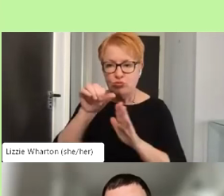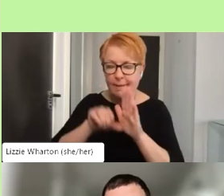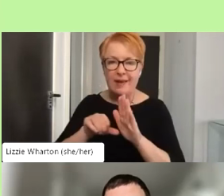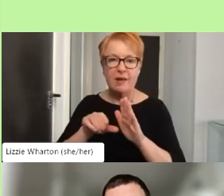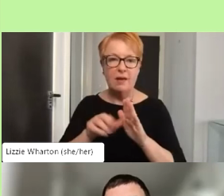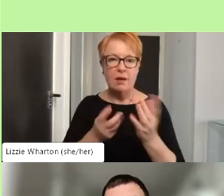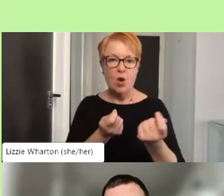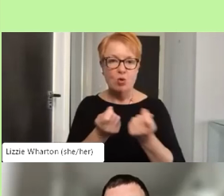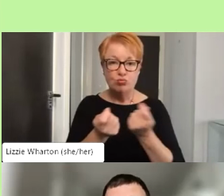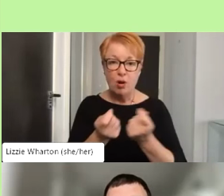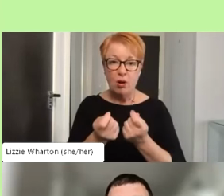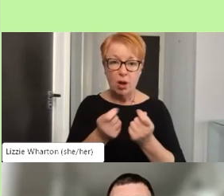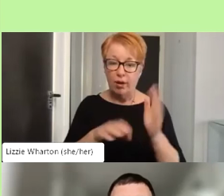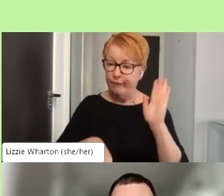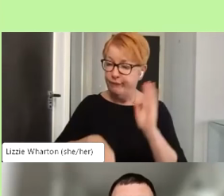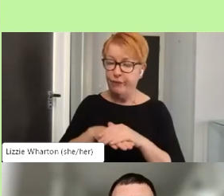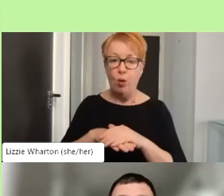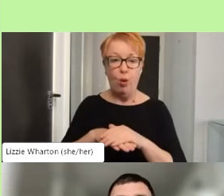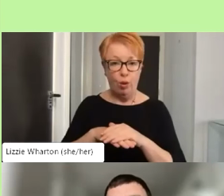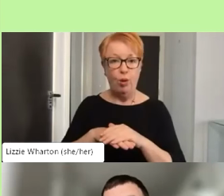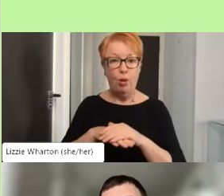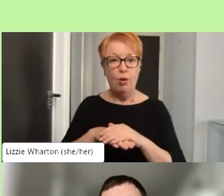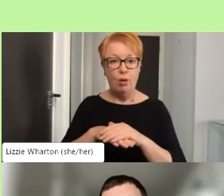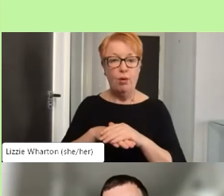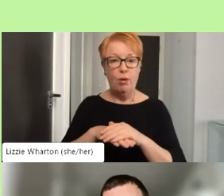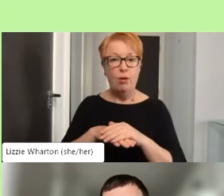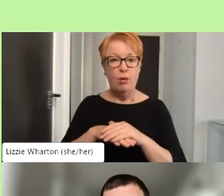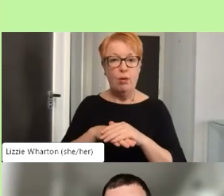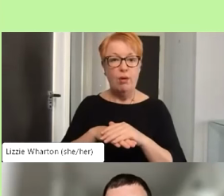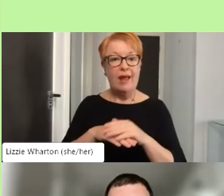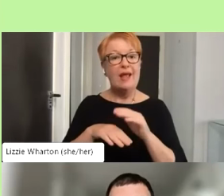the entire branch in Mülheim area in Germany.